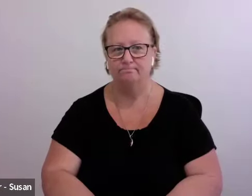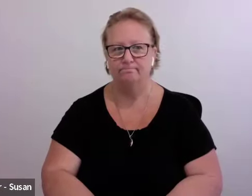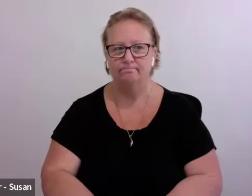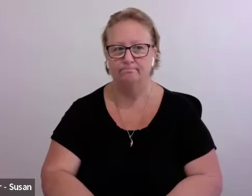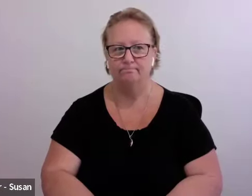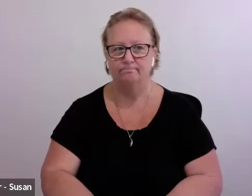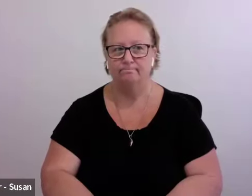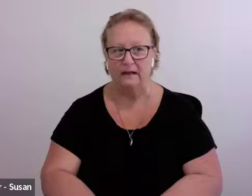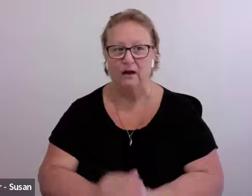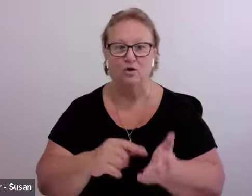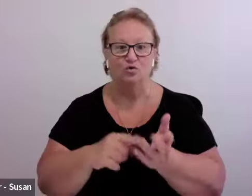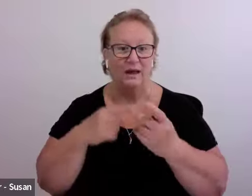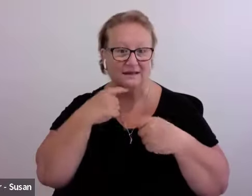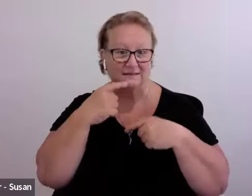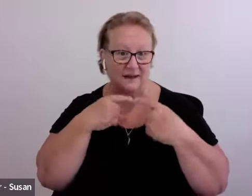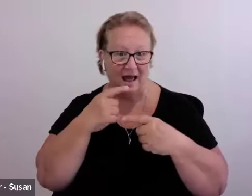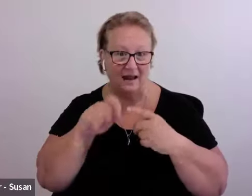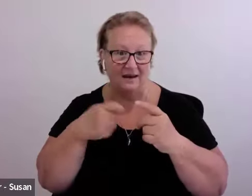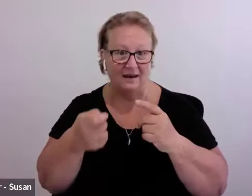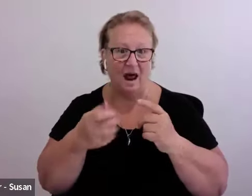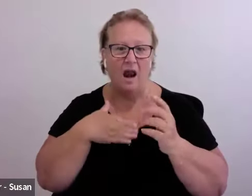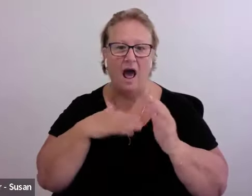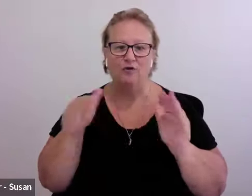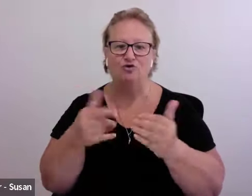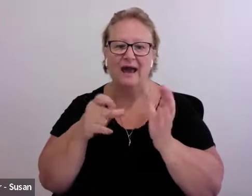will be used, not just published. To explain what